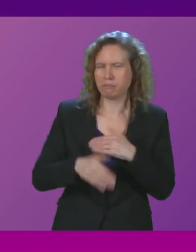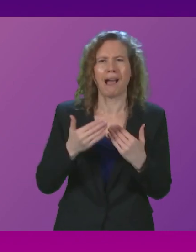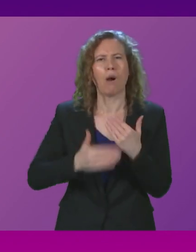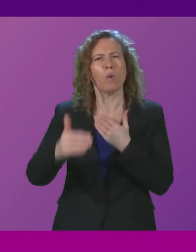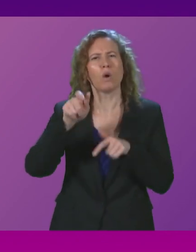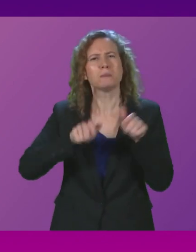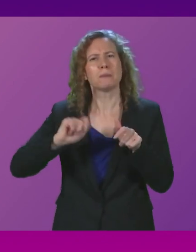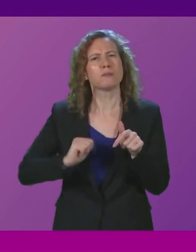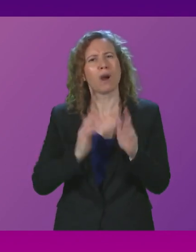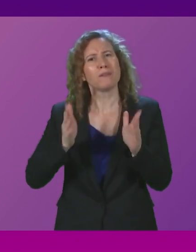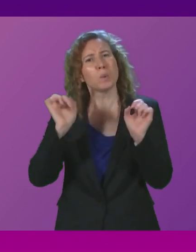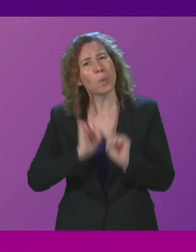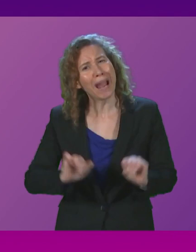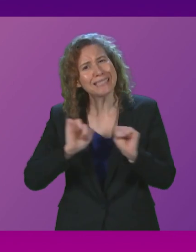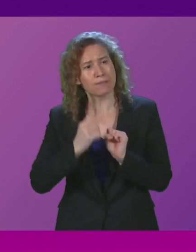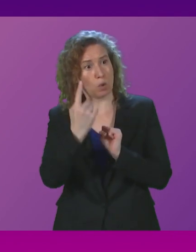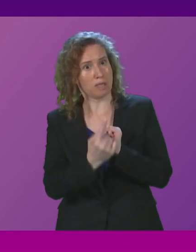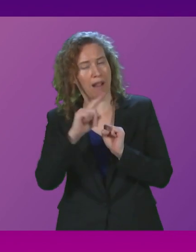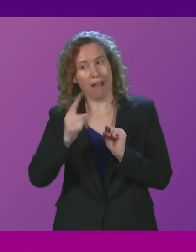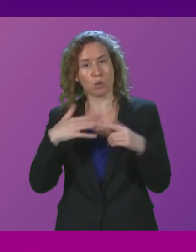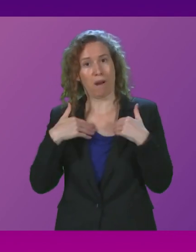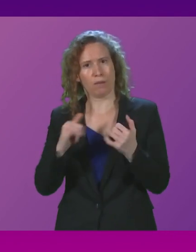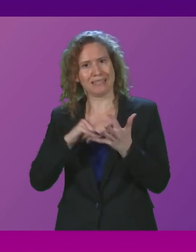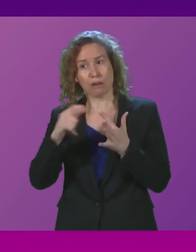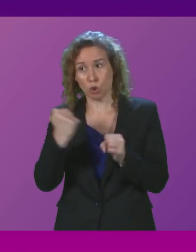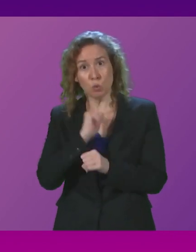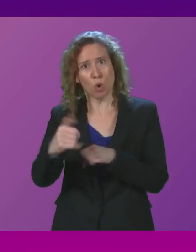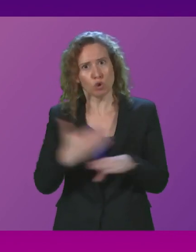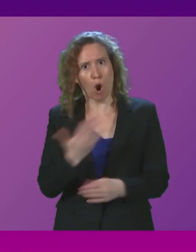have to wait for you and your health secretary to do your job?